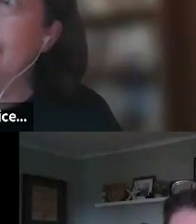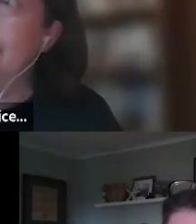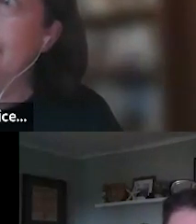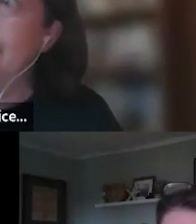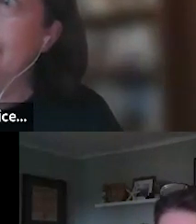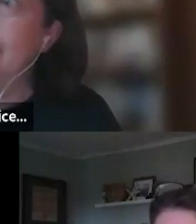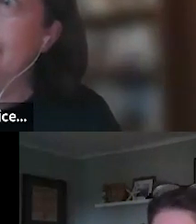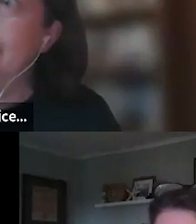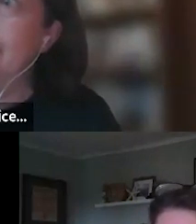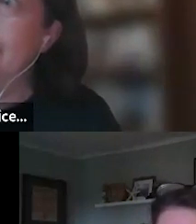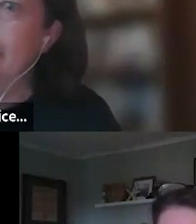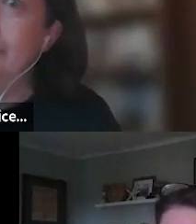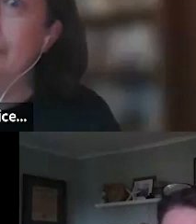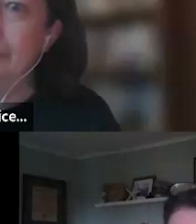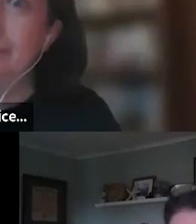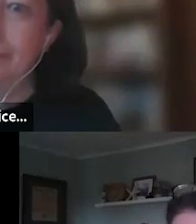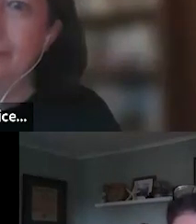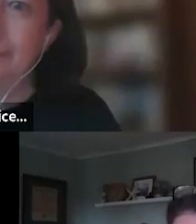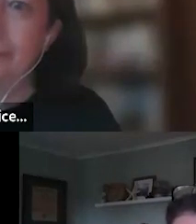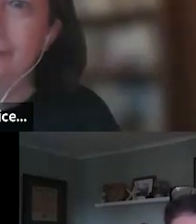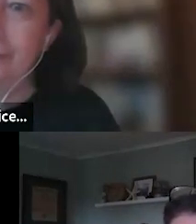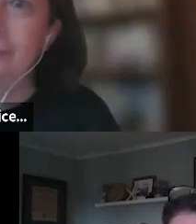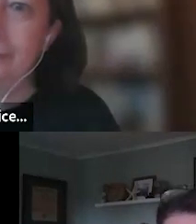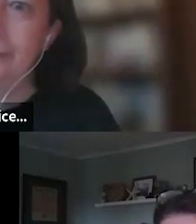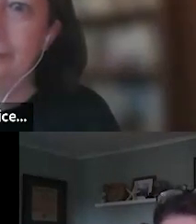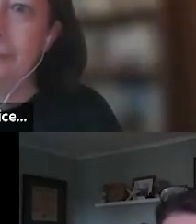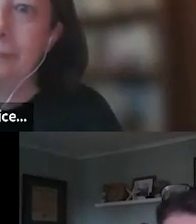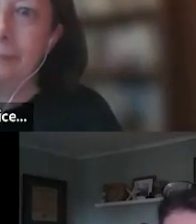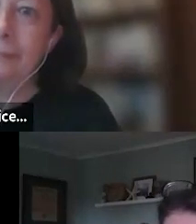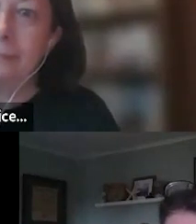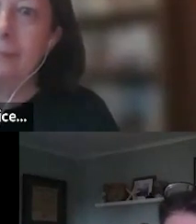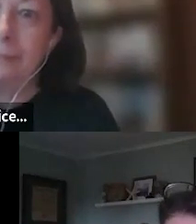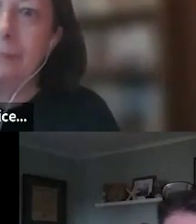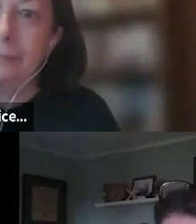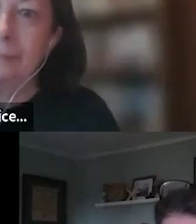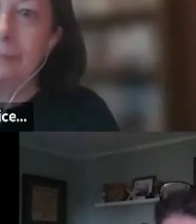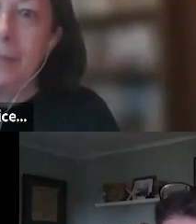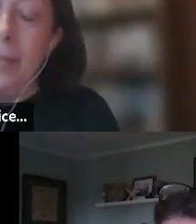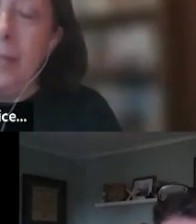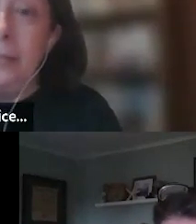like you said, so that they can connect individuals to benefits that they are rightfully due them?